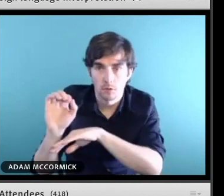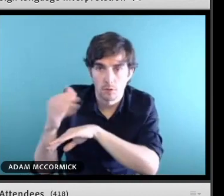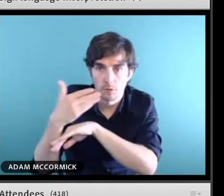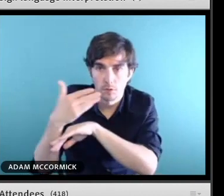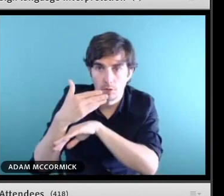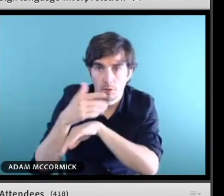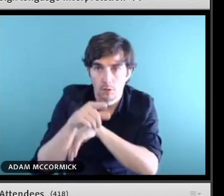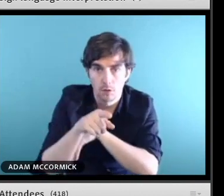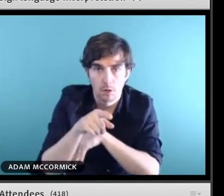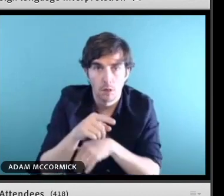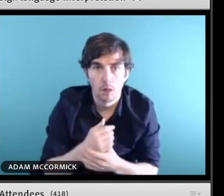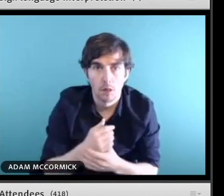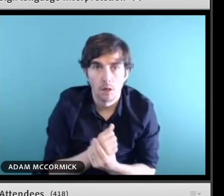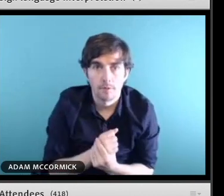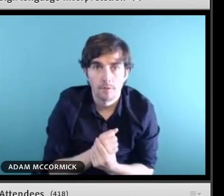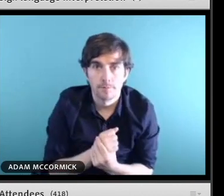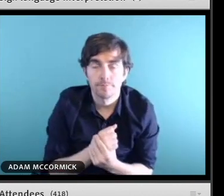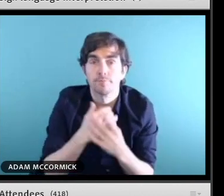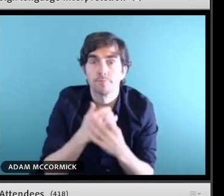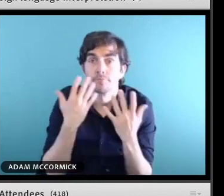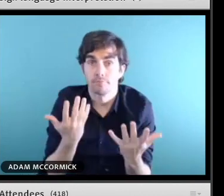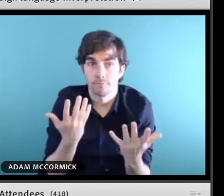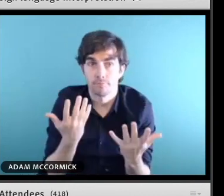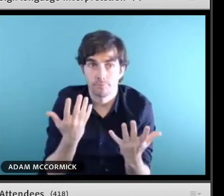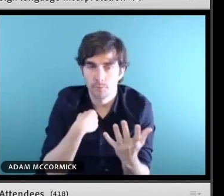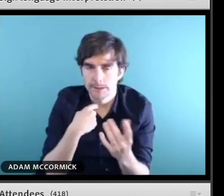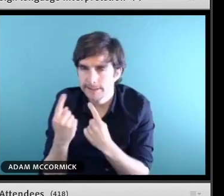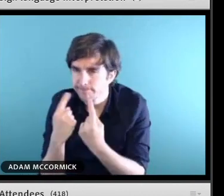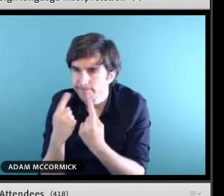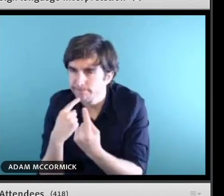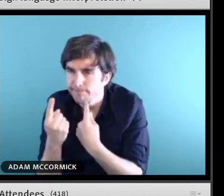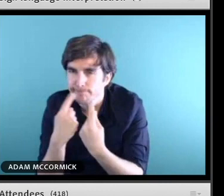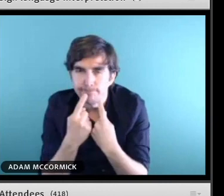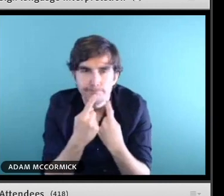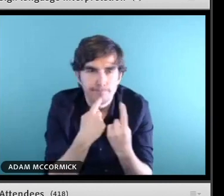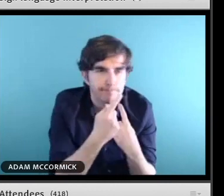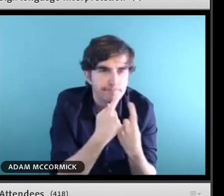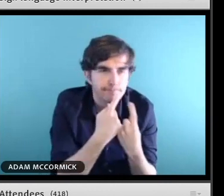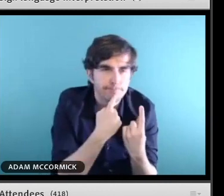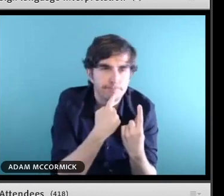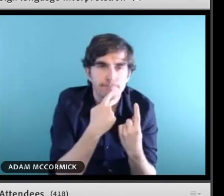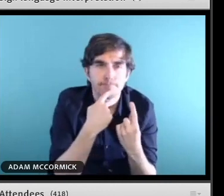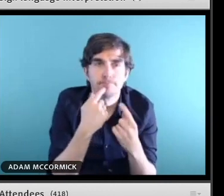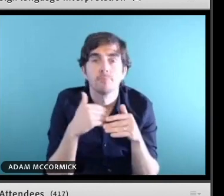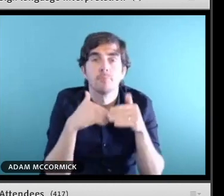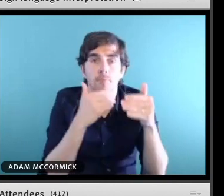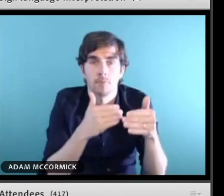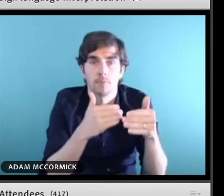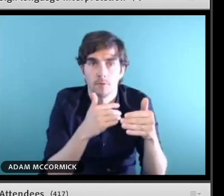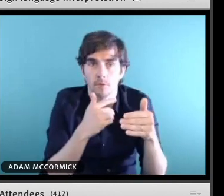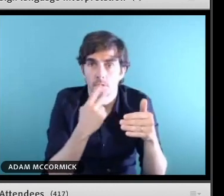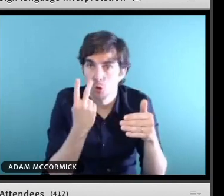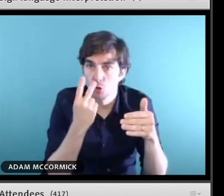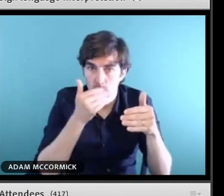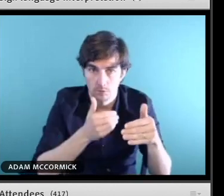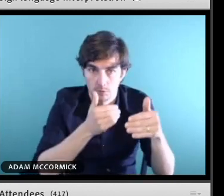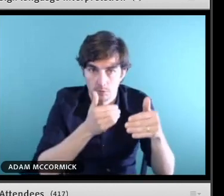are providing them with teacher kits that includes education materials and stationaries